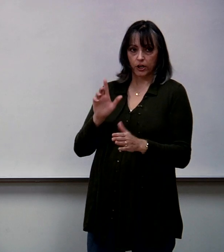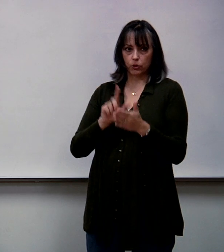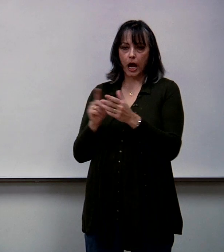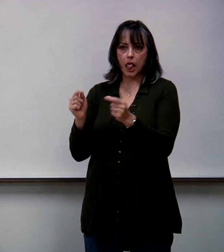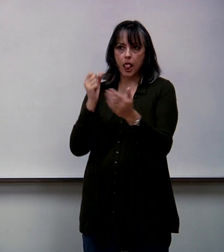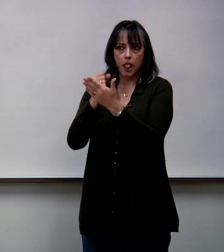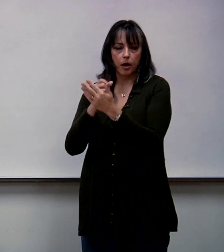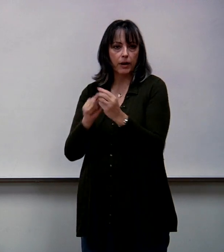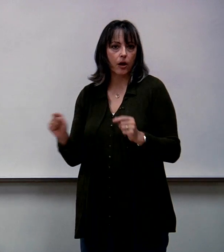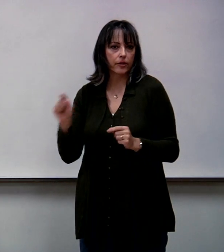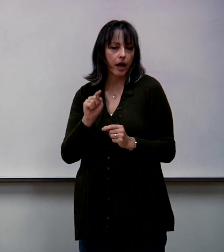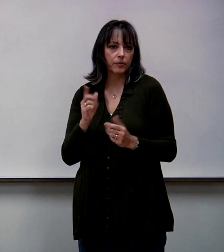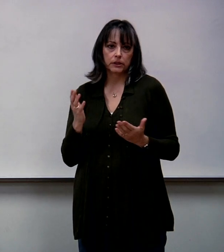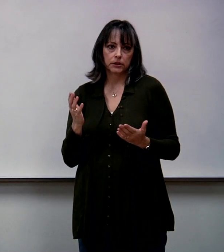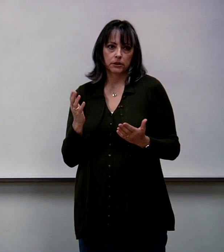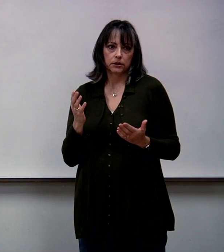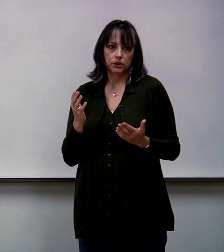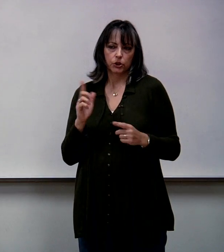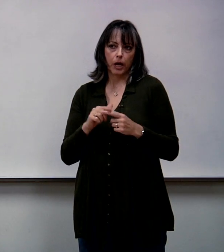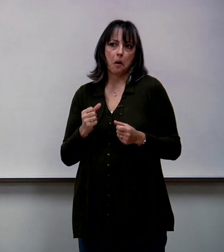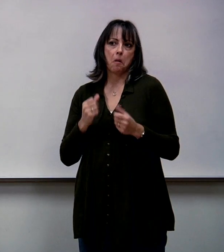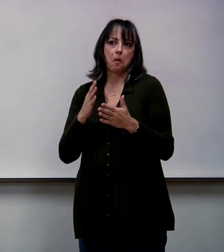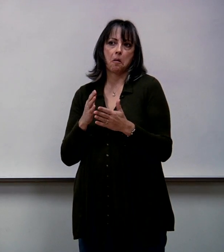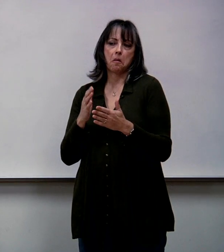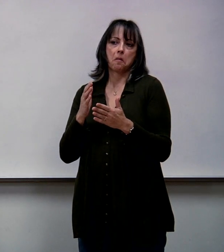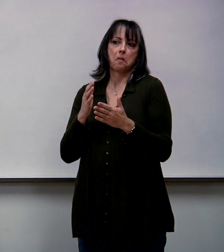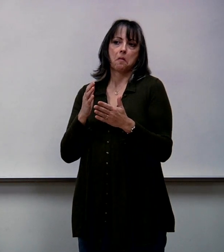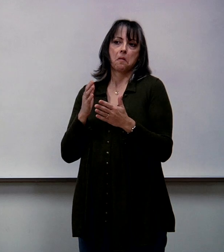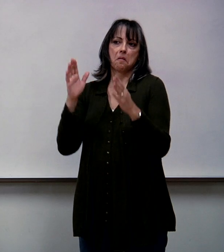otherwise trolling the other people that are running.